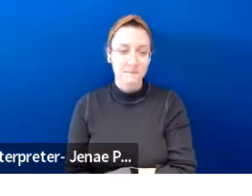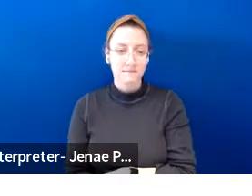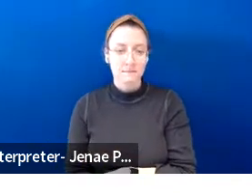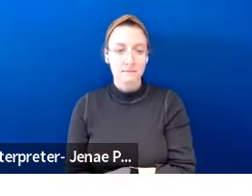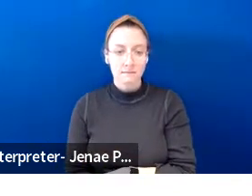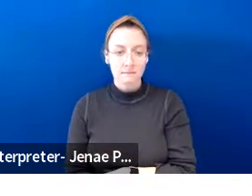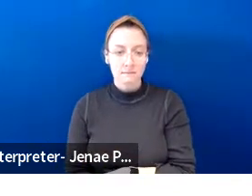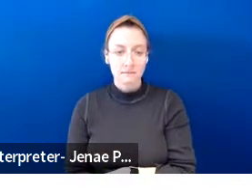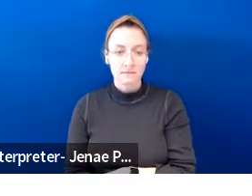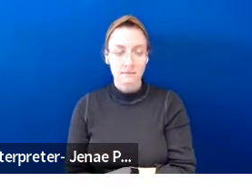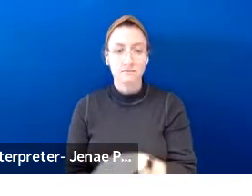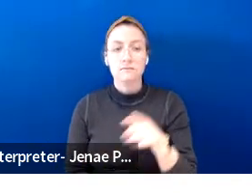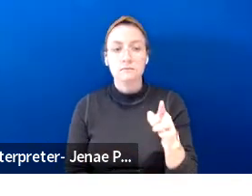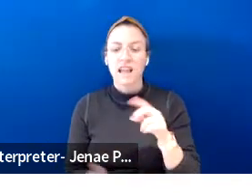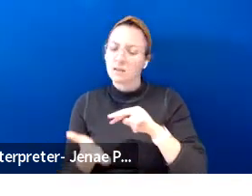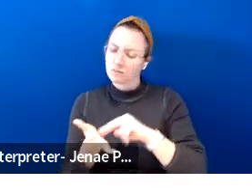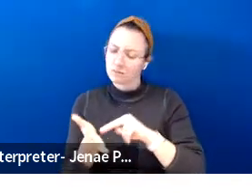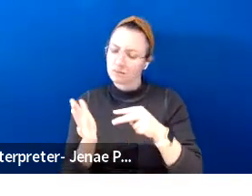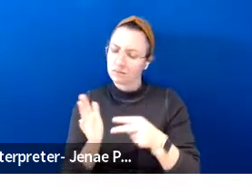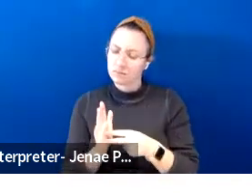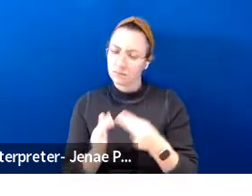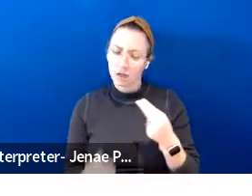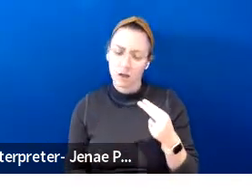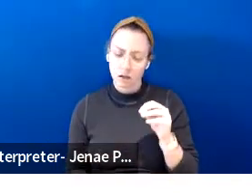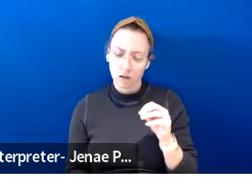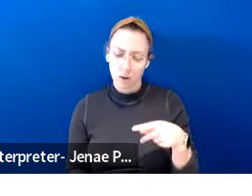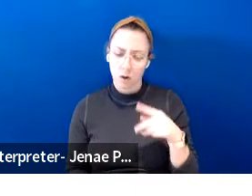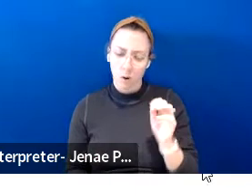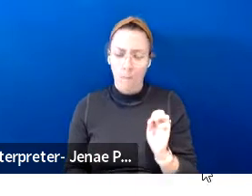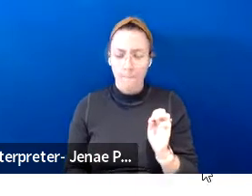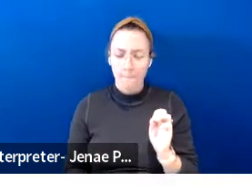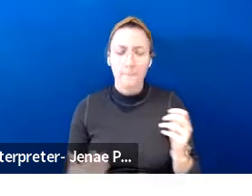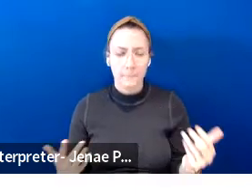So when we talk about definitions of hope, a simple definition definition of hope